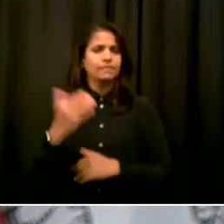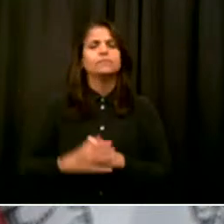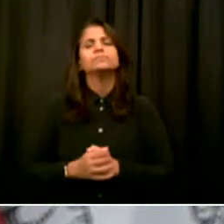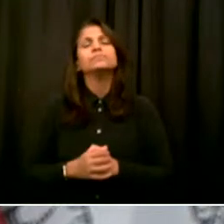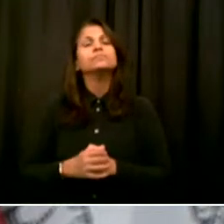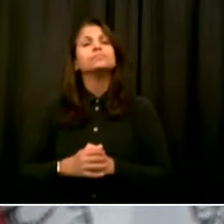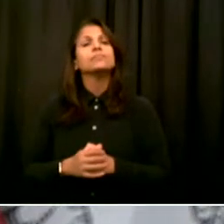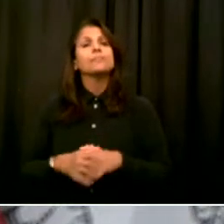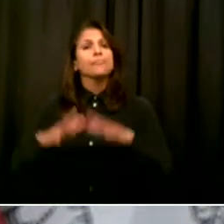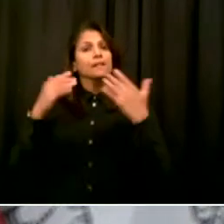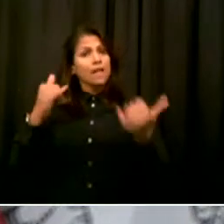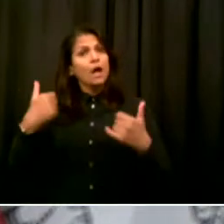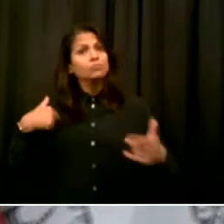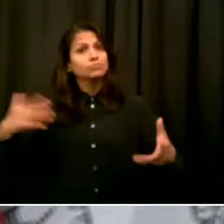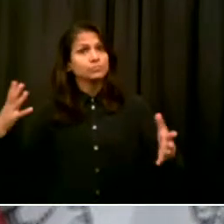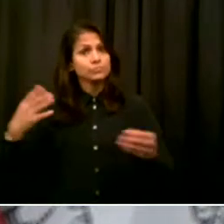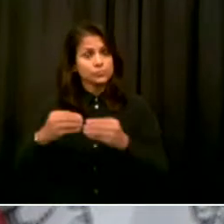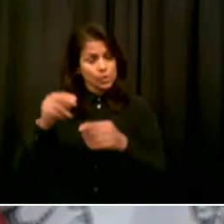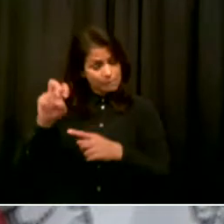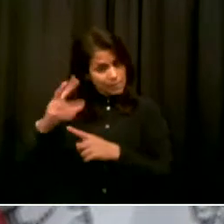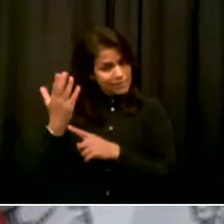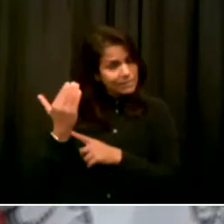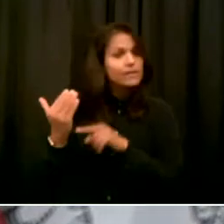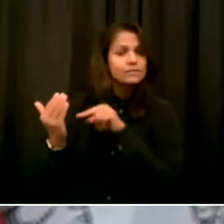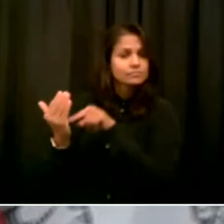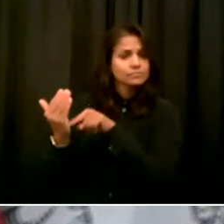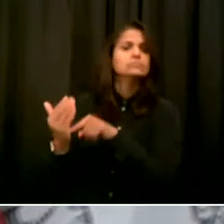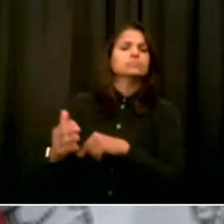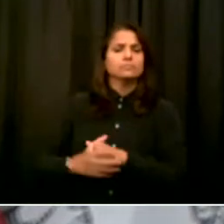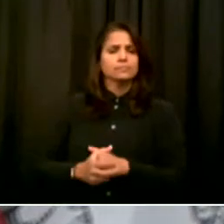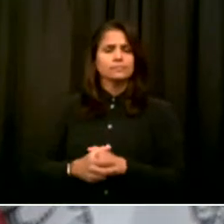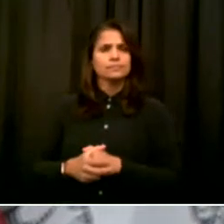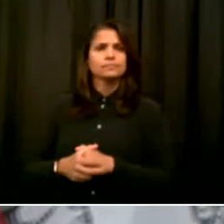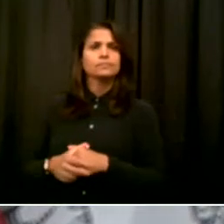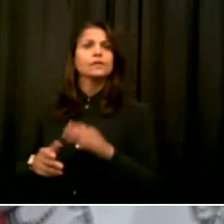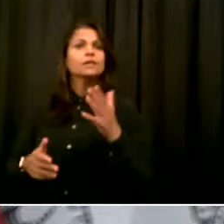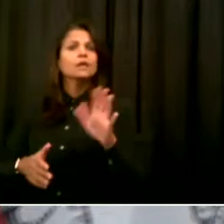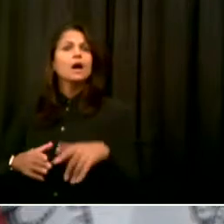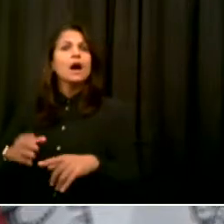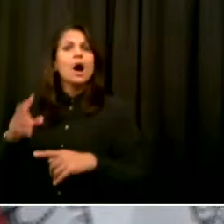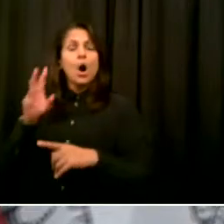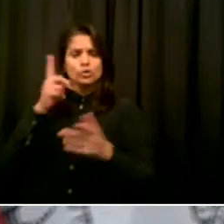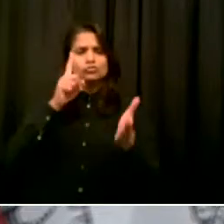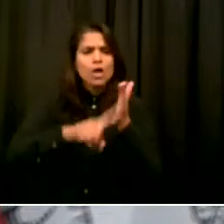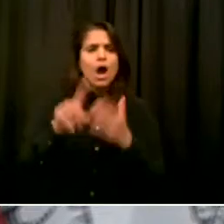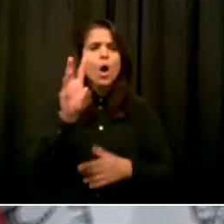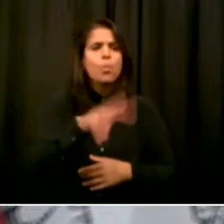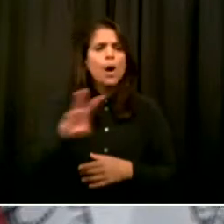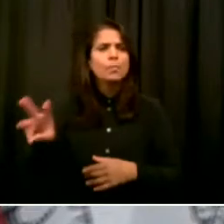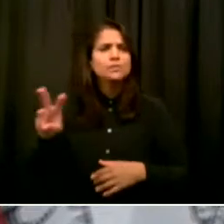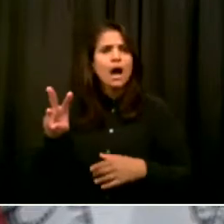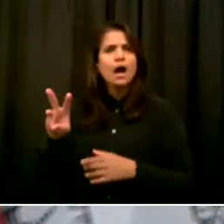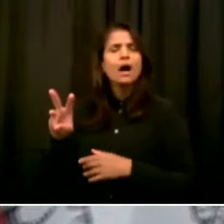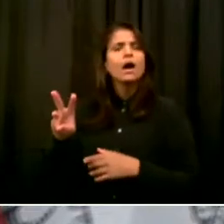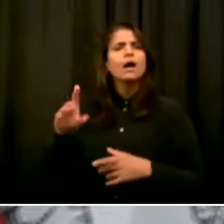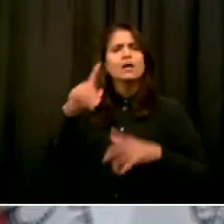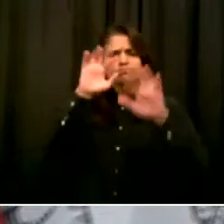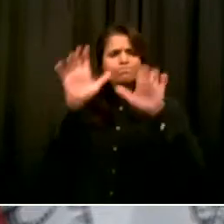IIWS HAT WE WILL WORK ON IN THE COMING DAYS. TO REMIND PEOPLE, THE OPT IN PERIOD IS UNTIL